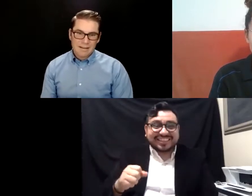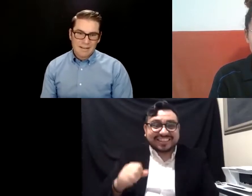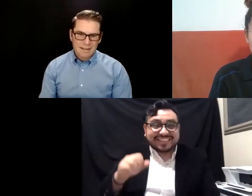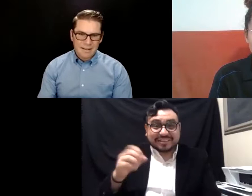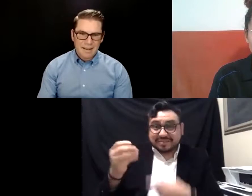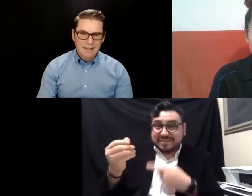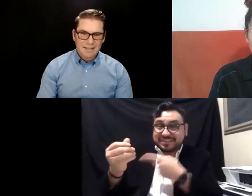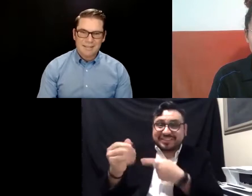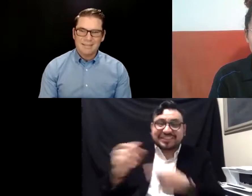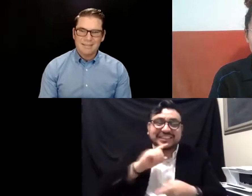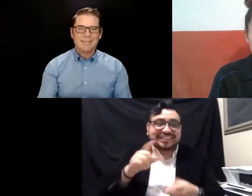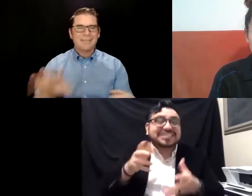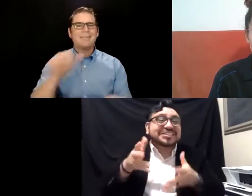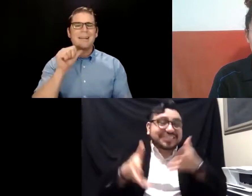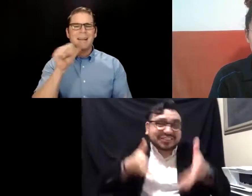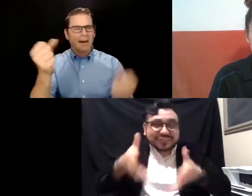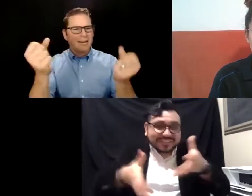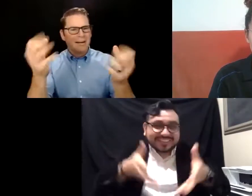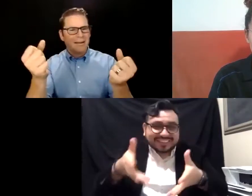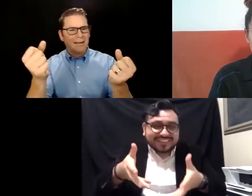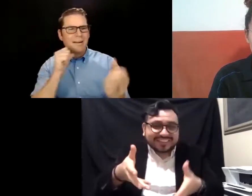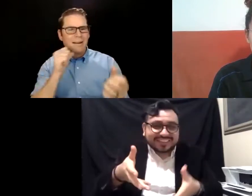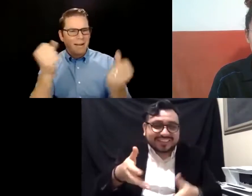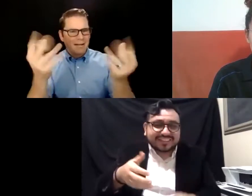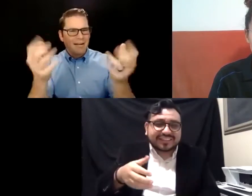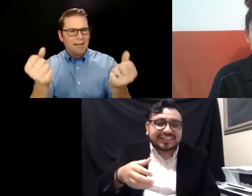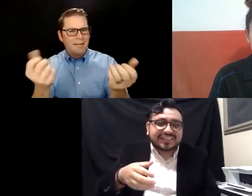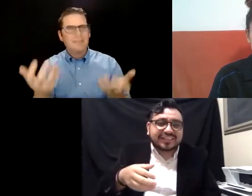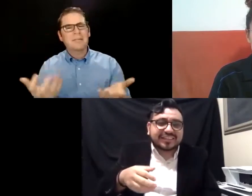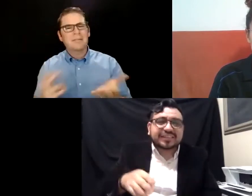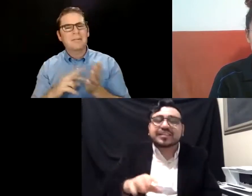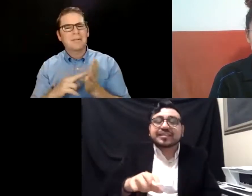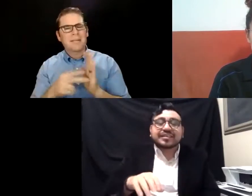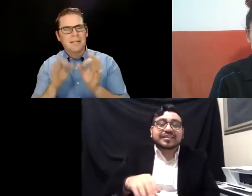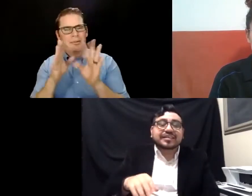Uh, not.